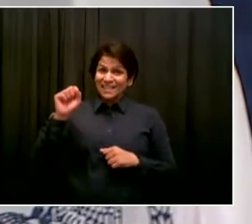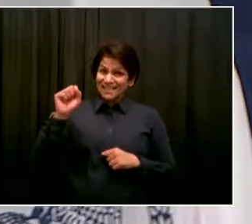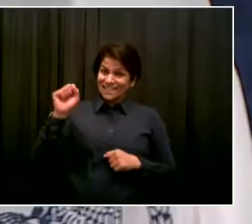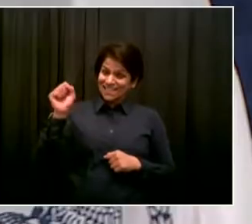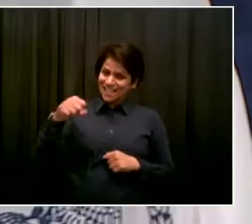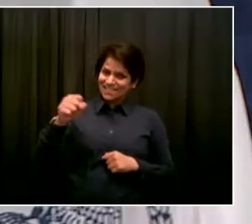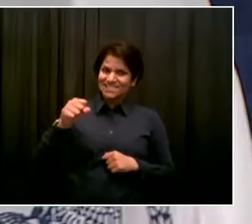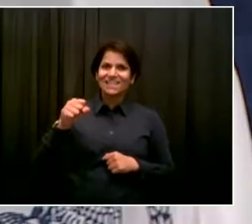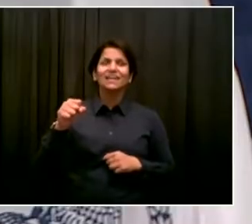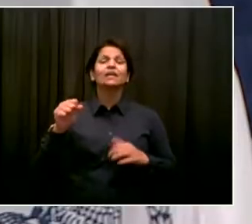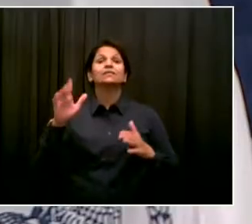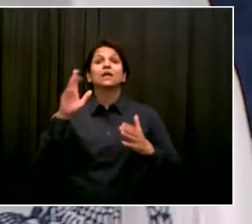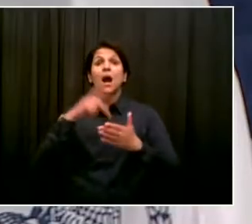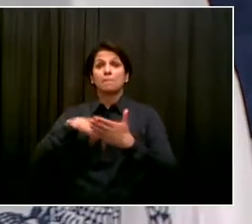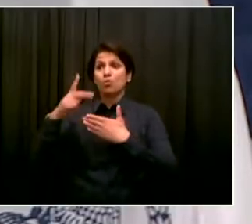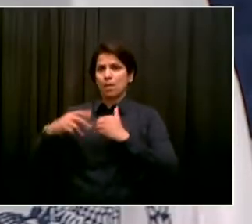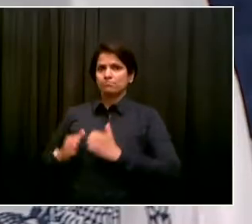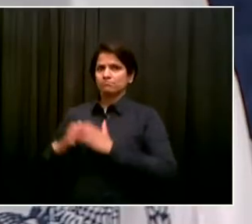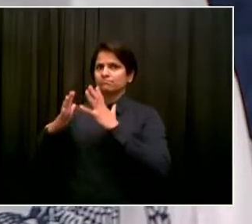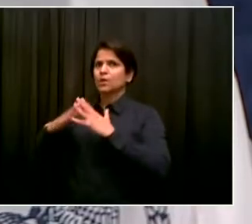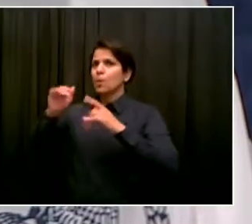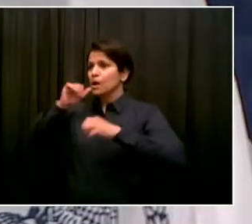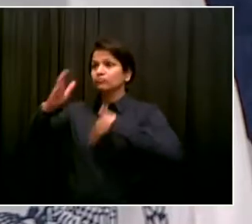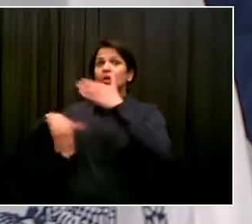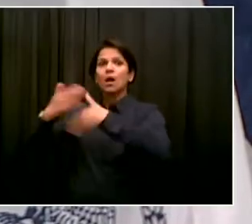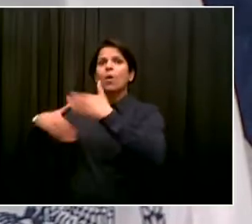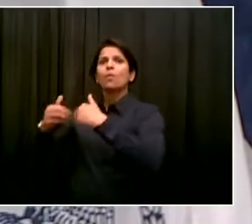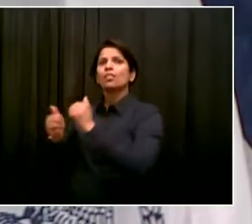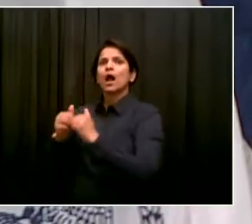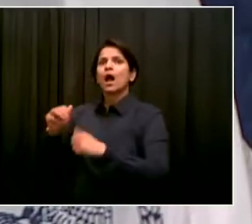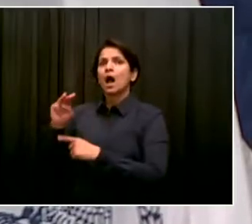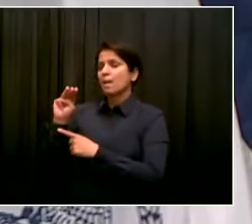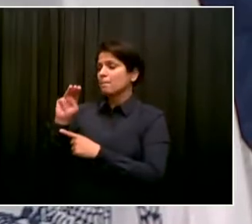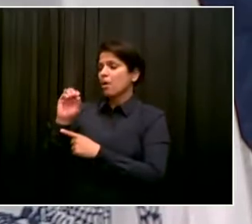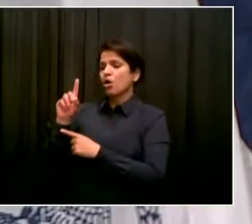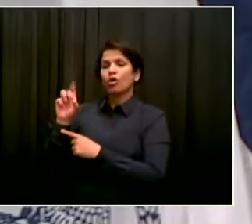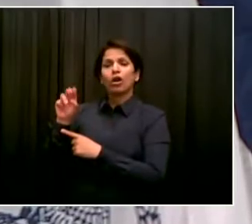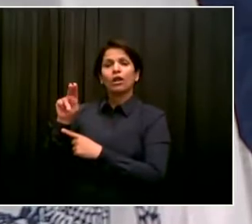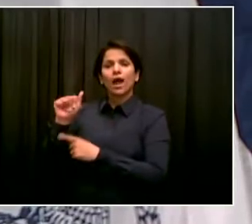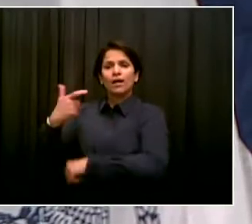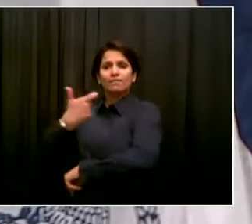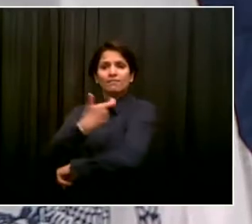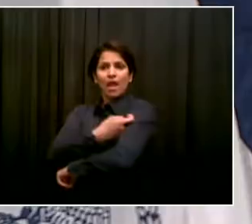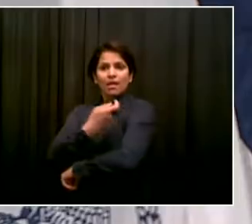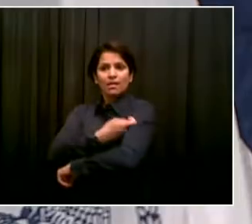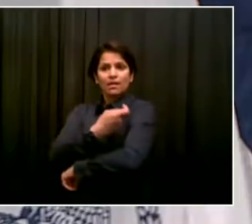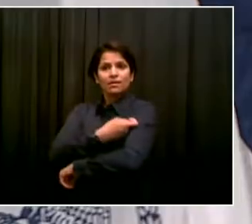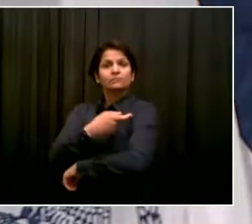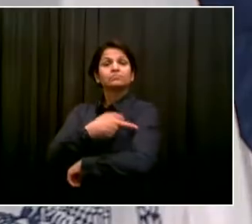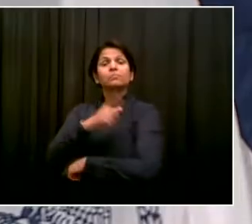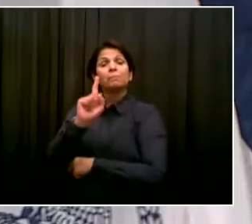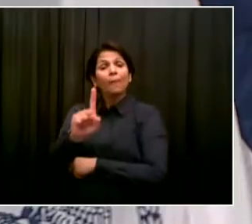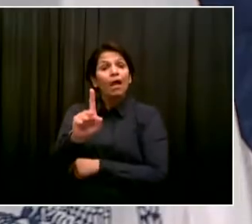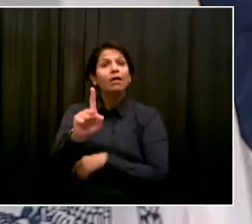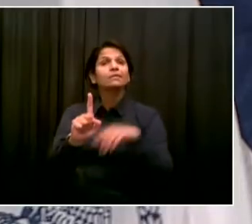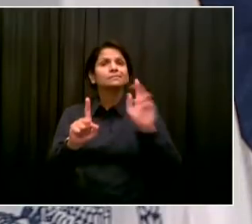FIRST OF ALL, THE FIRST ANSWER IS YES, IT HAS BEEN RESTARTED